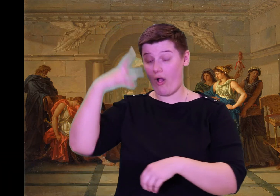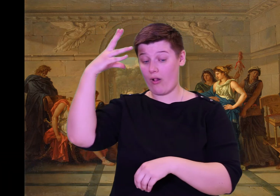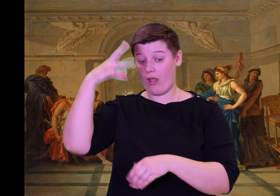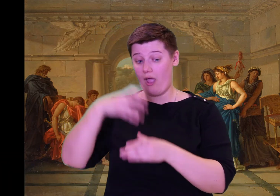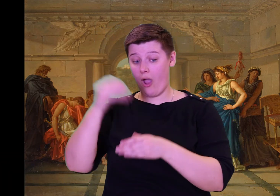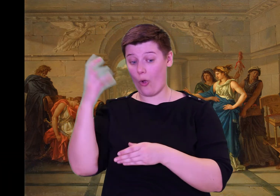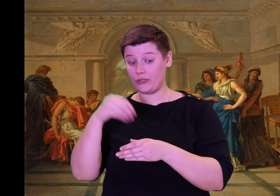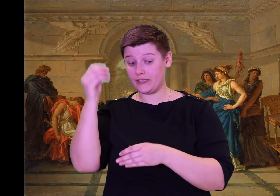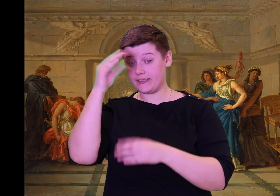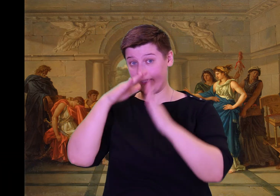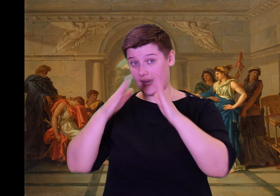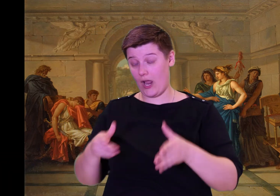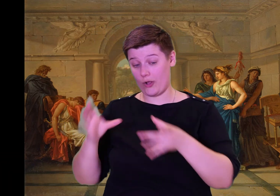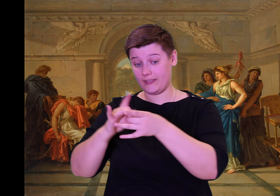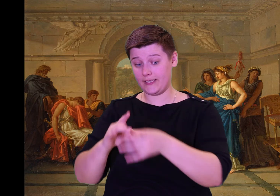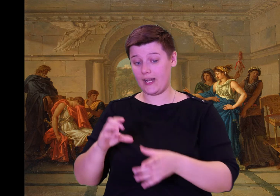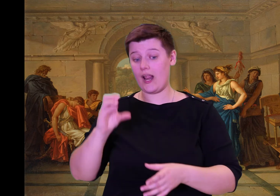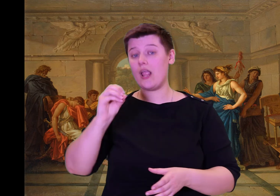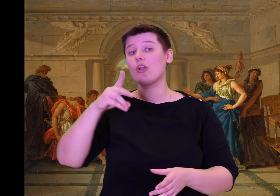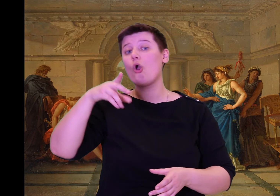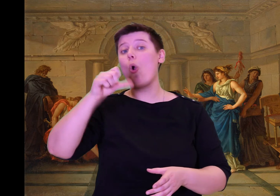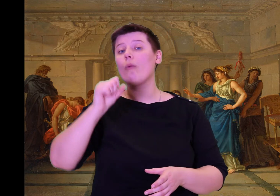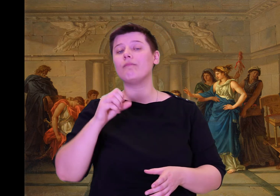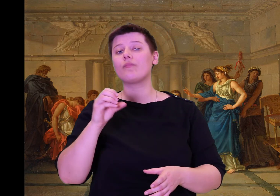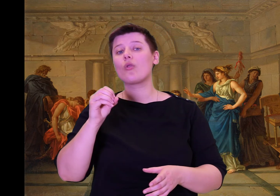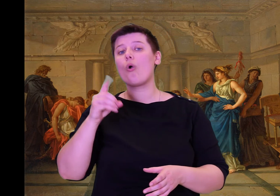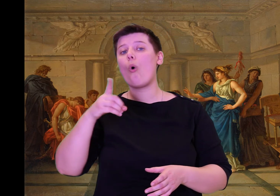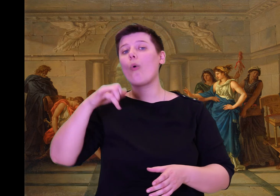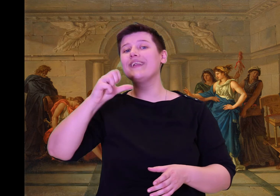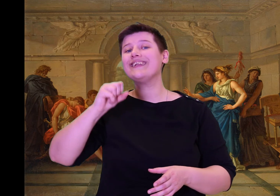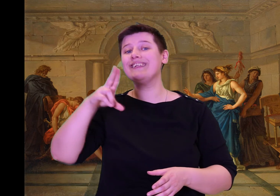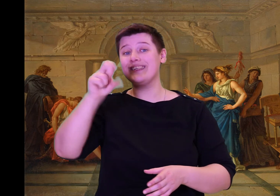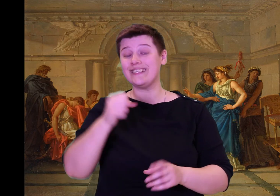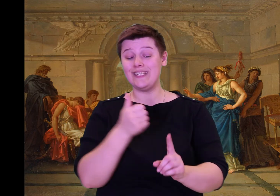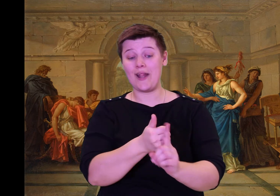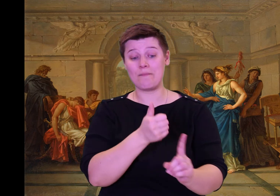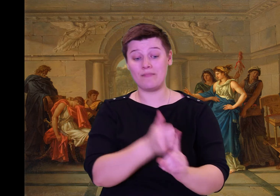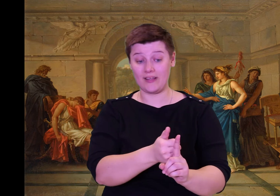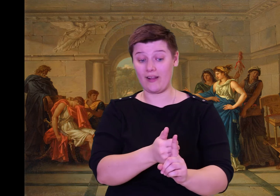and wine that gives one confidence. The girls, all dressed in pretty scarves,